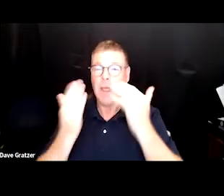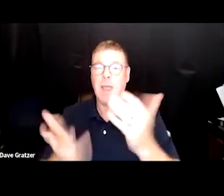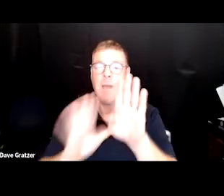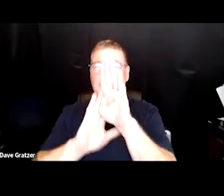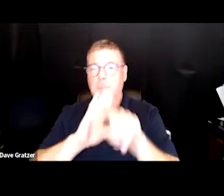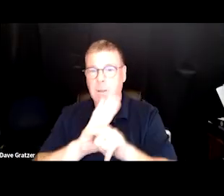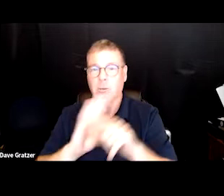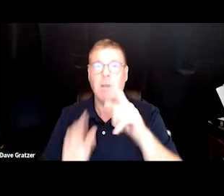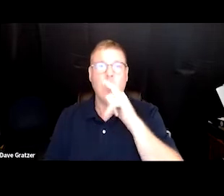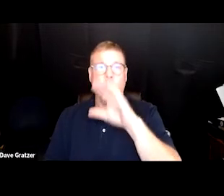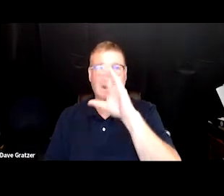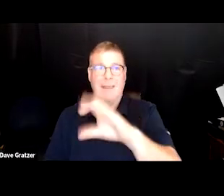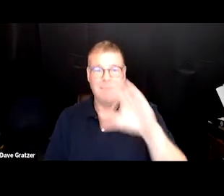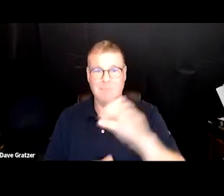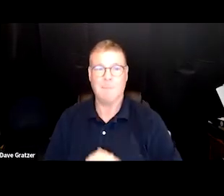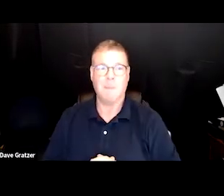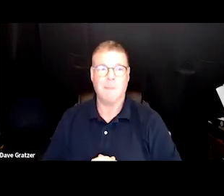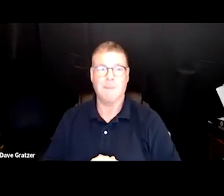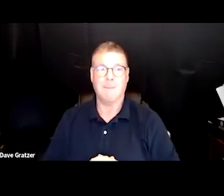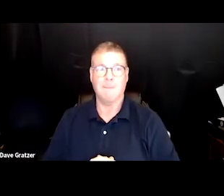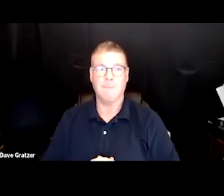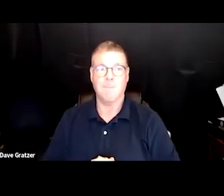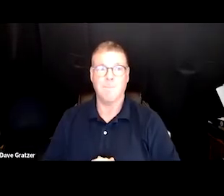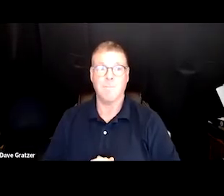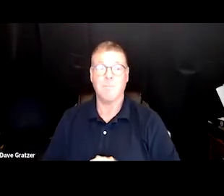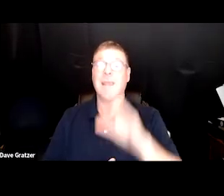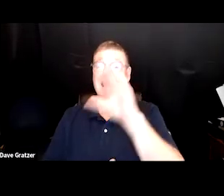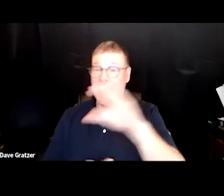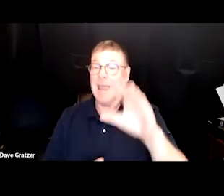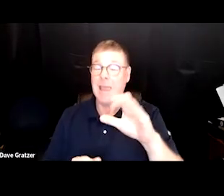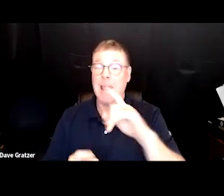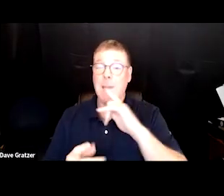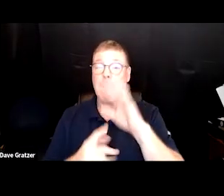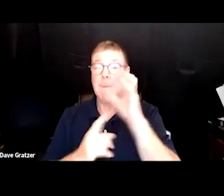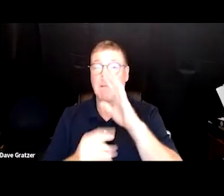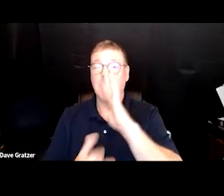of Camden County, New Jersey. Camden County is a population a little over 500,000